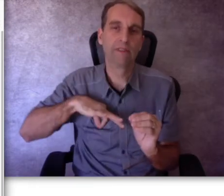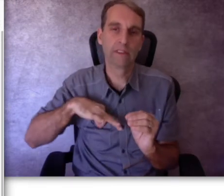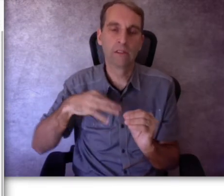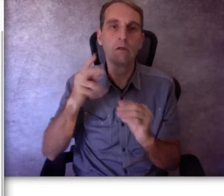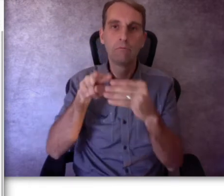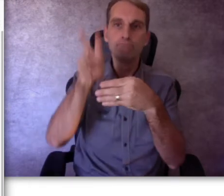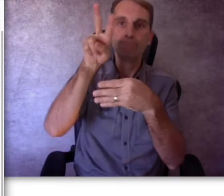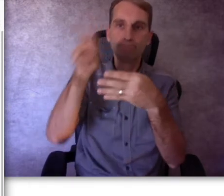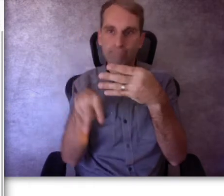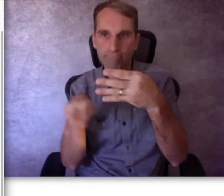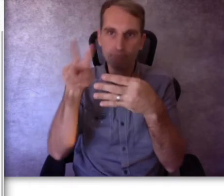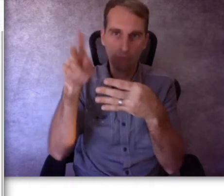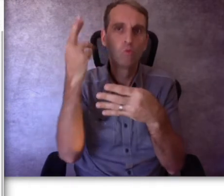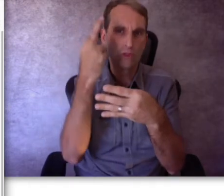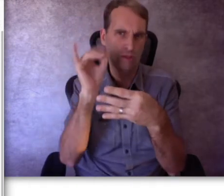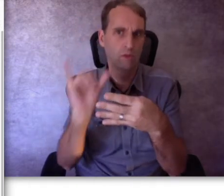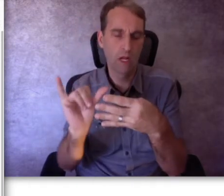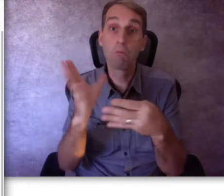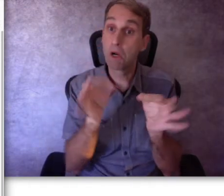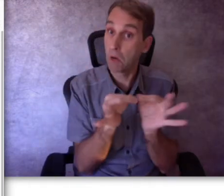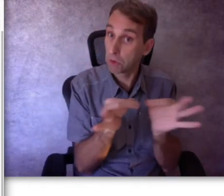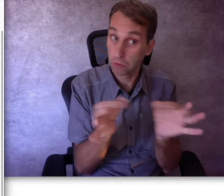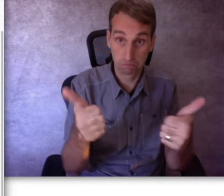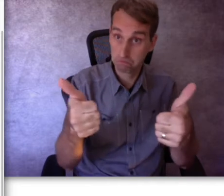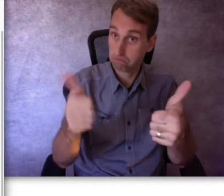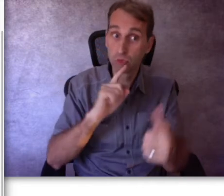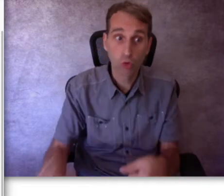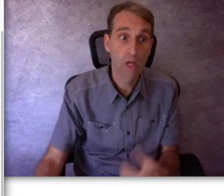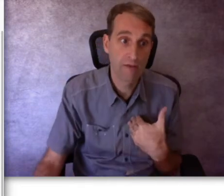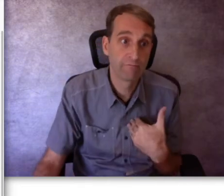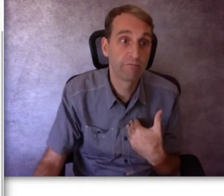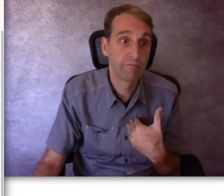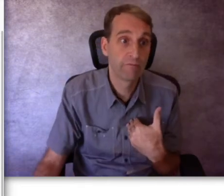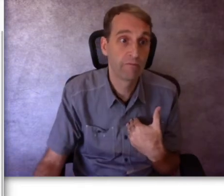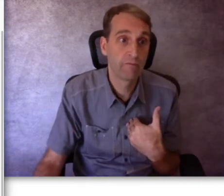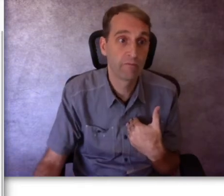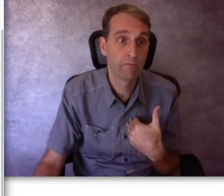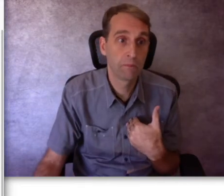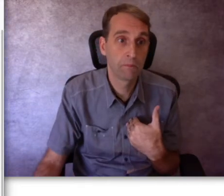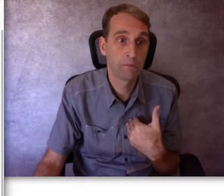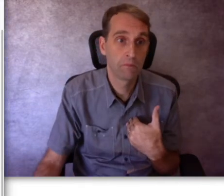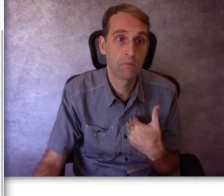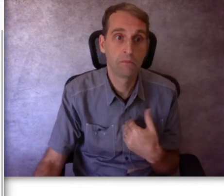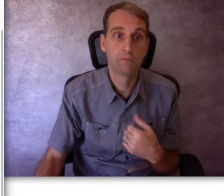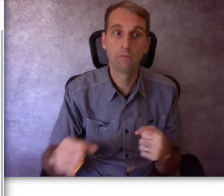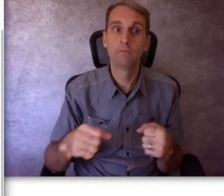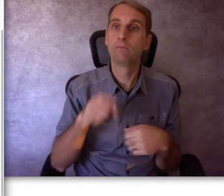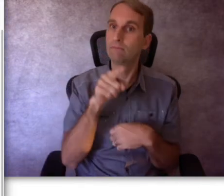We chose the interactive transcript because it has more benefits, with the ability to look up and below the highlighted text and what’s being signed. If you want captions on, sure. We have captions available.